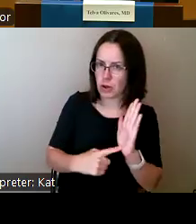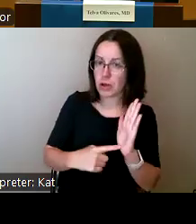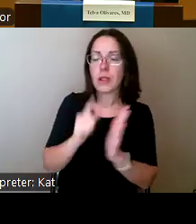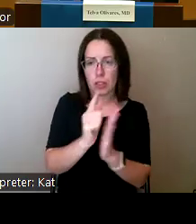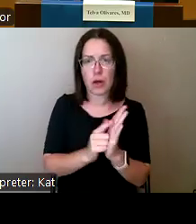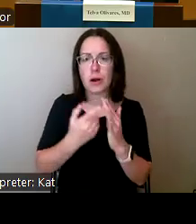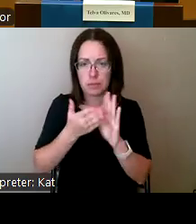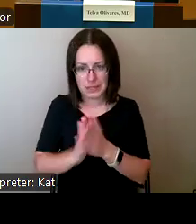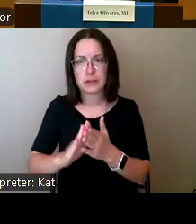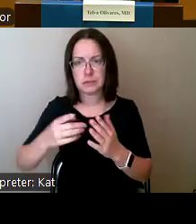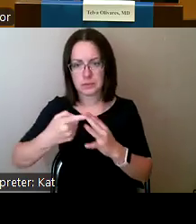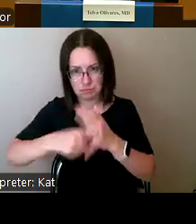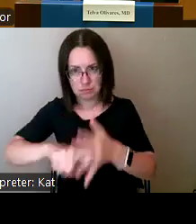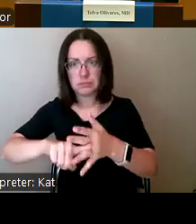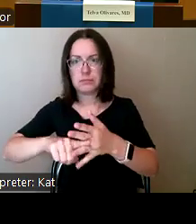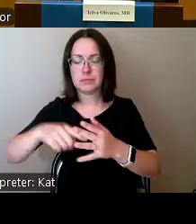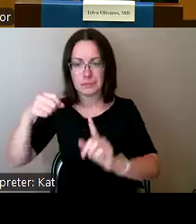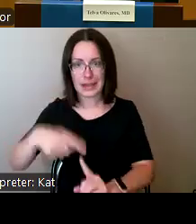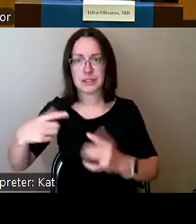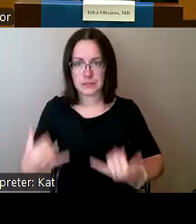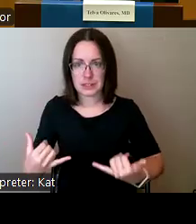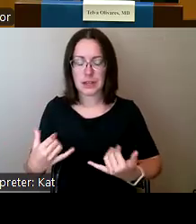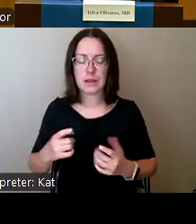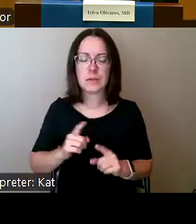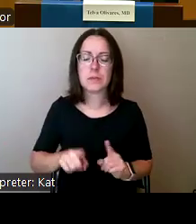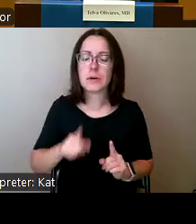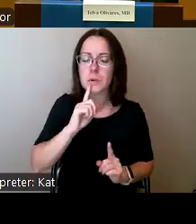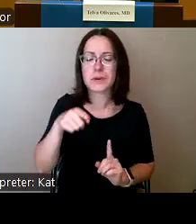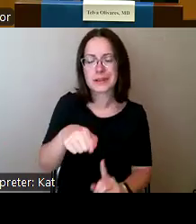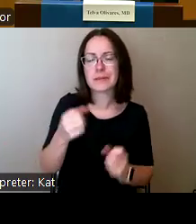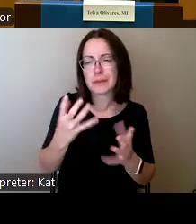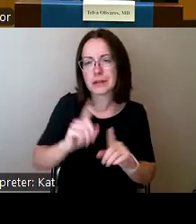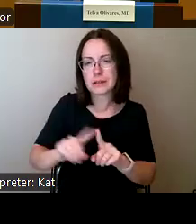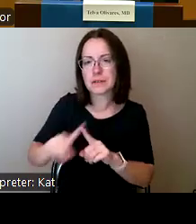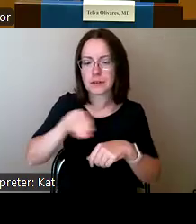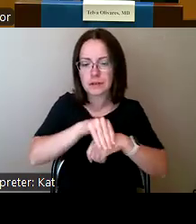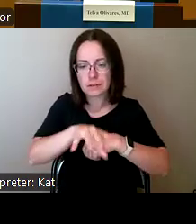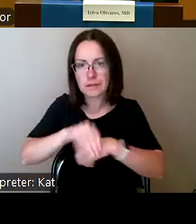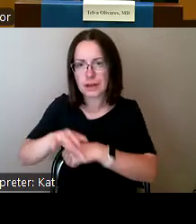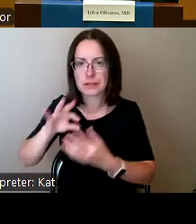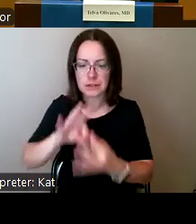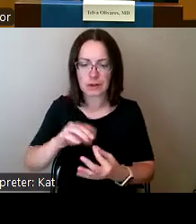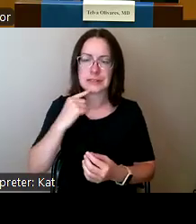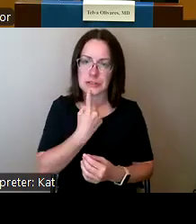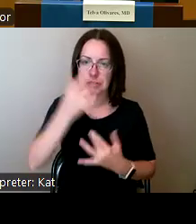we're talking about has to do with many factors uh affecting seriously ill folks separate from and